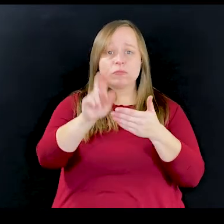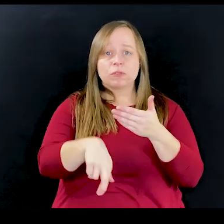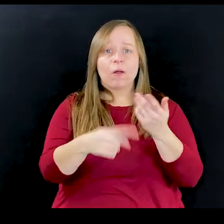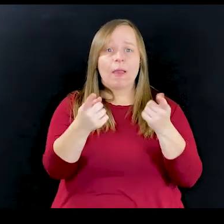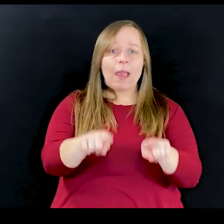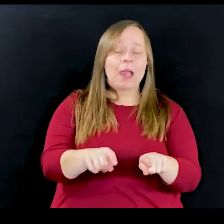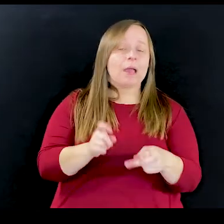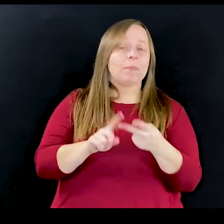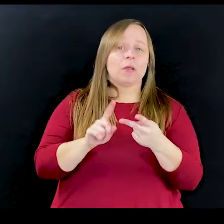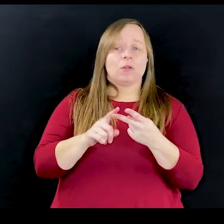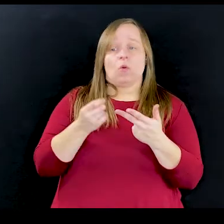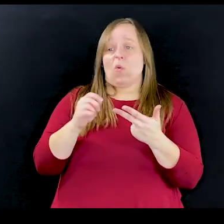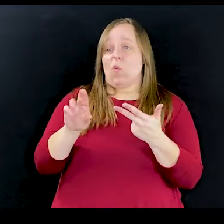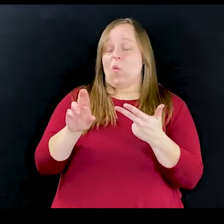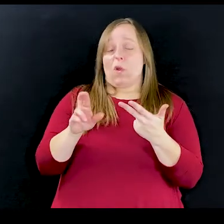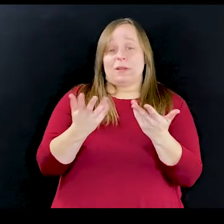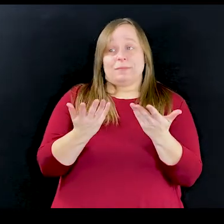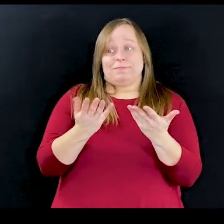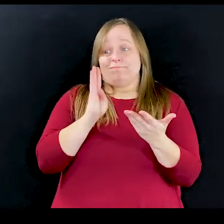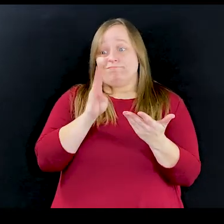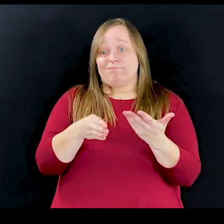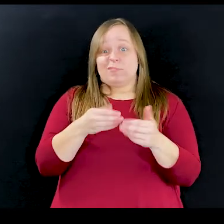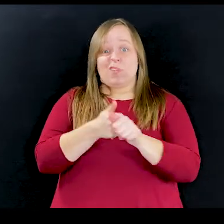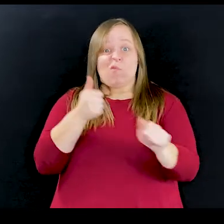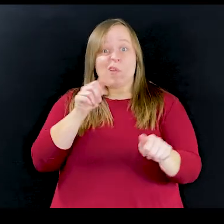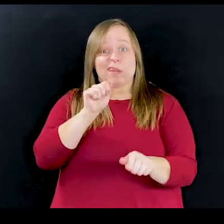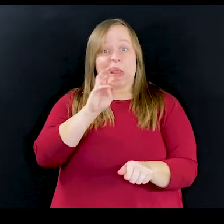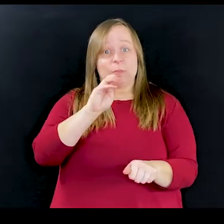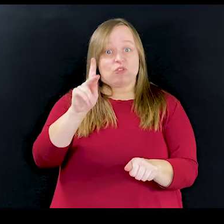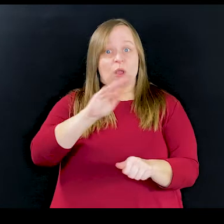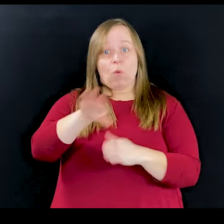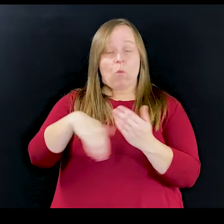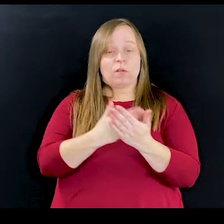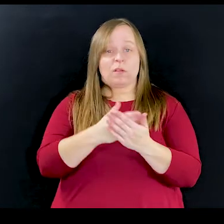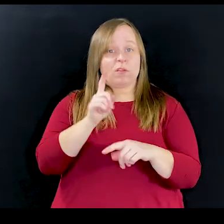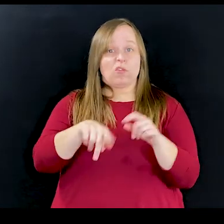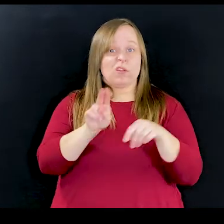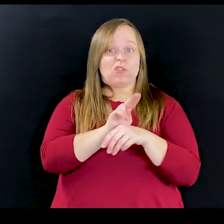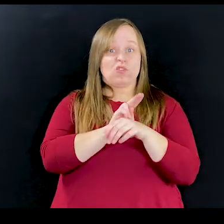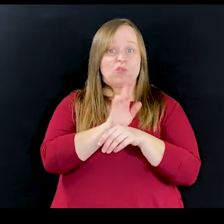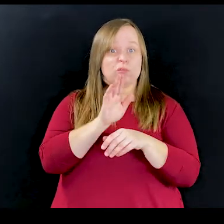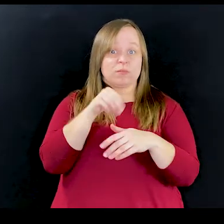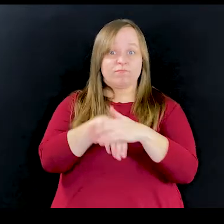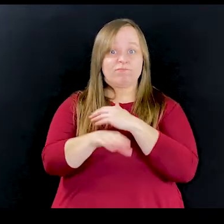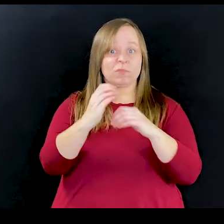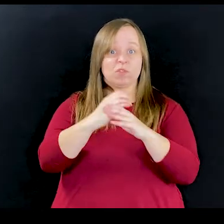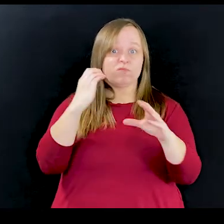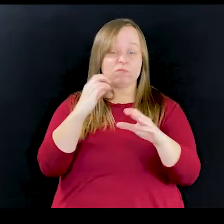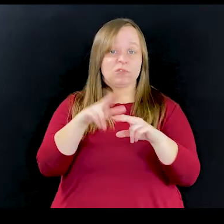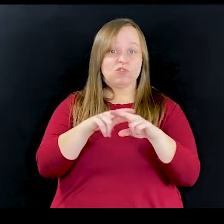or they just, quite frankly, avoided Amtrak altogether because they couldn't even get onto a train,